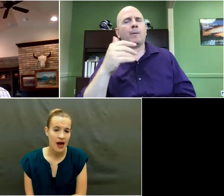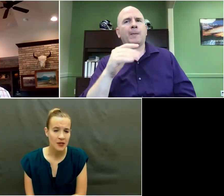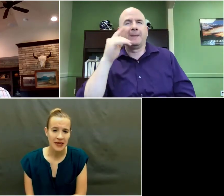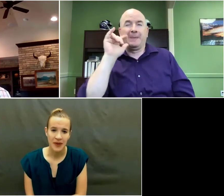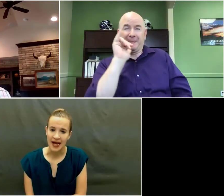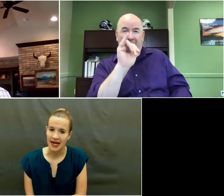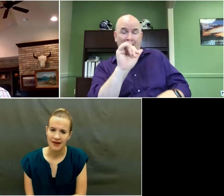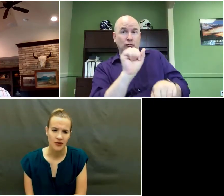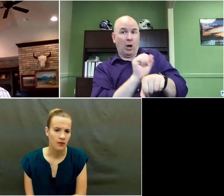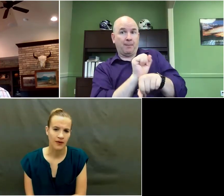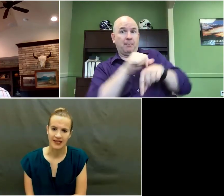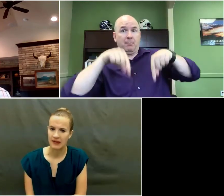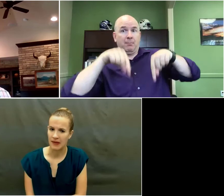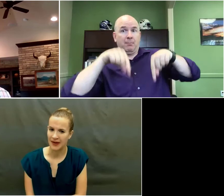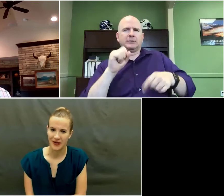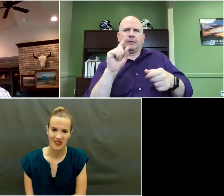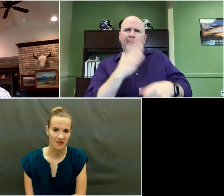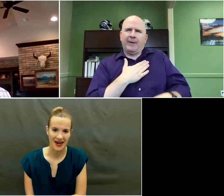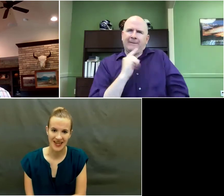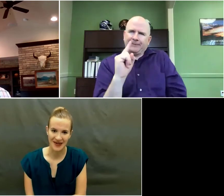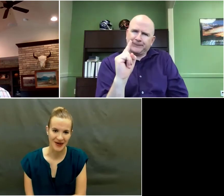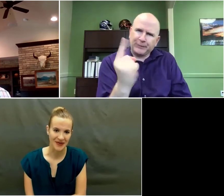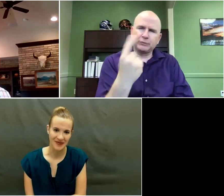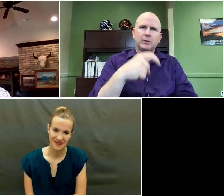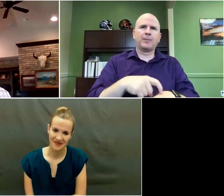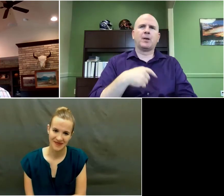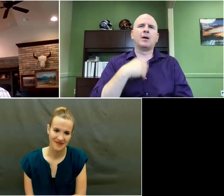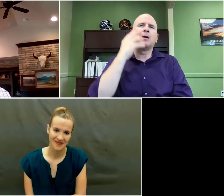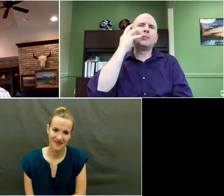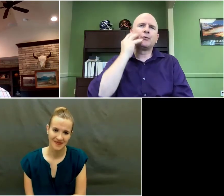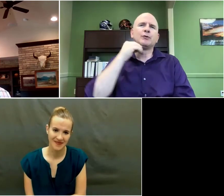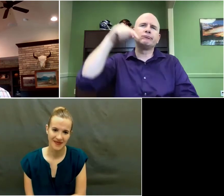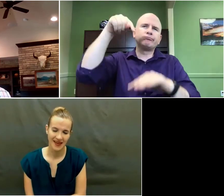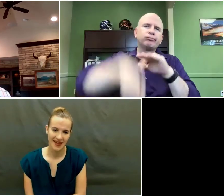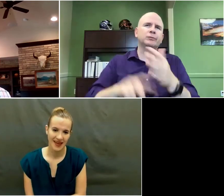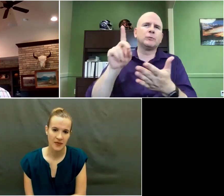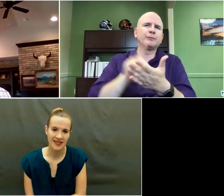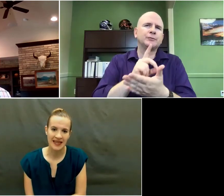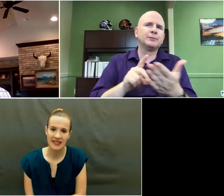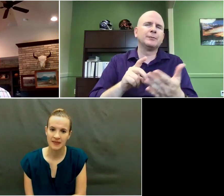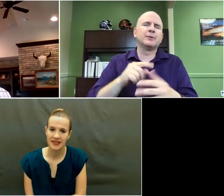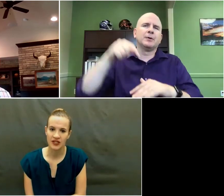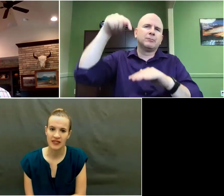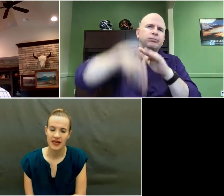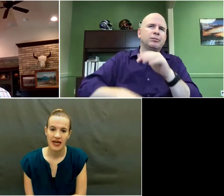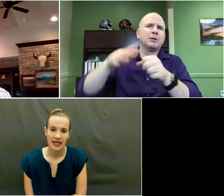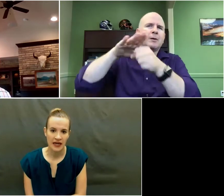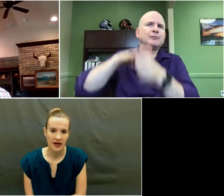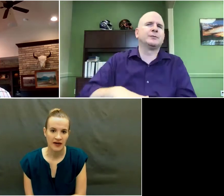looking back, I have no regrets about my choice to move back to Idaho. It was in this position here